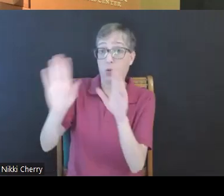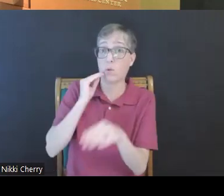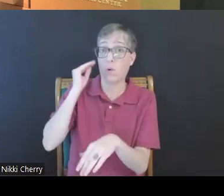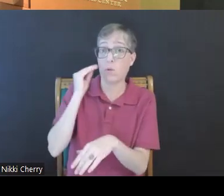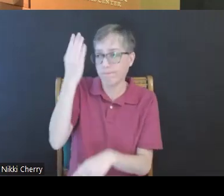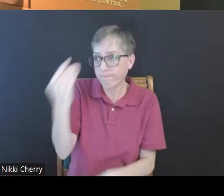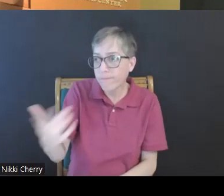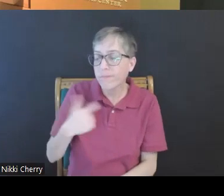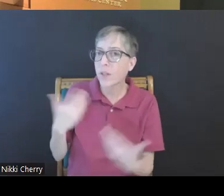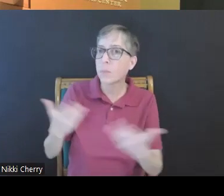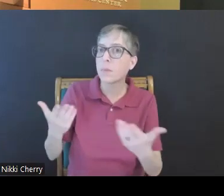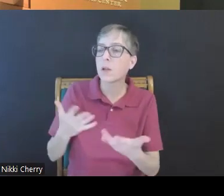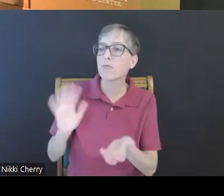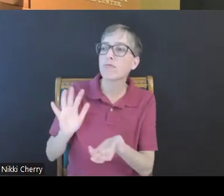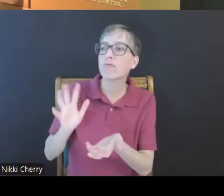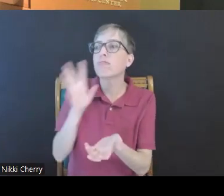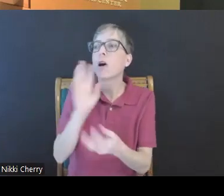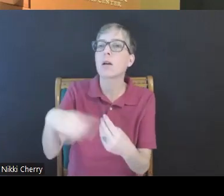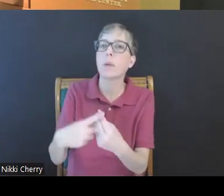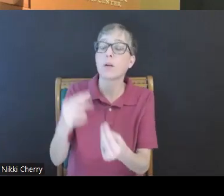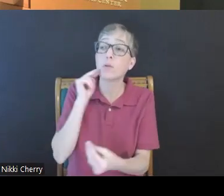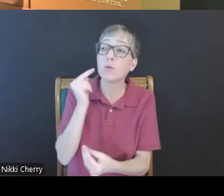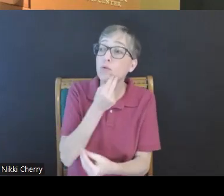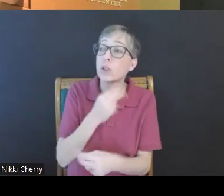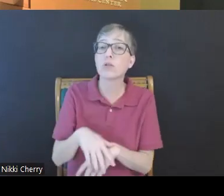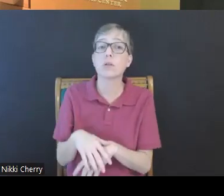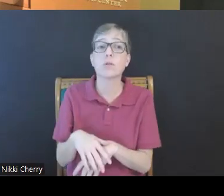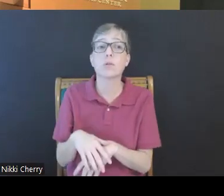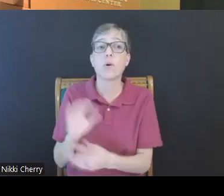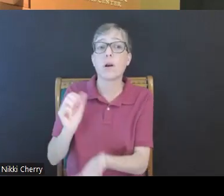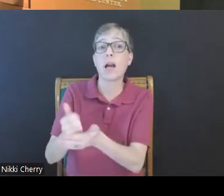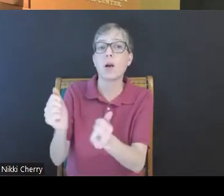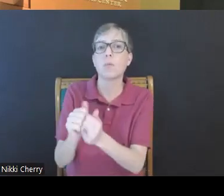you about nutrition I'm here to help you with what you might consider sort of more Social Work tasks